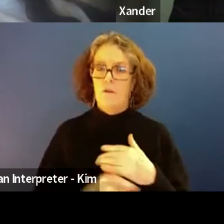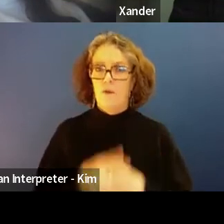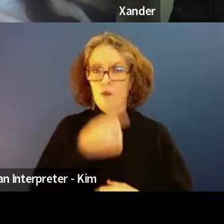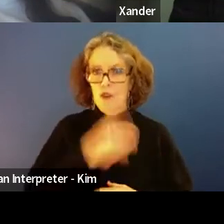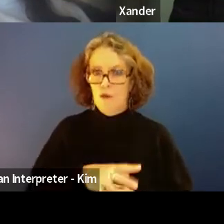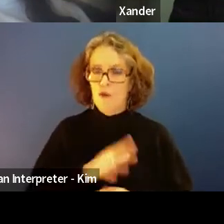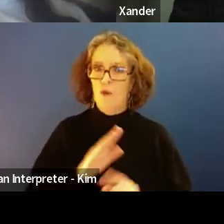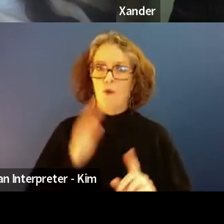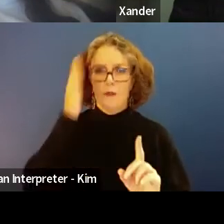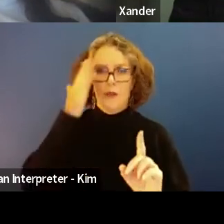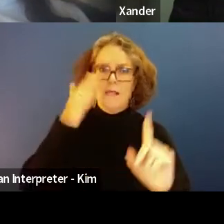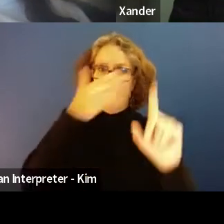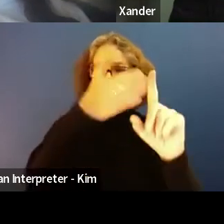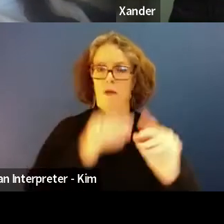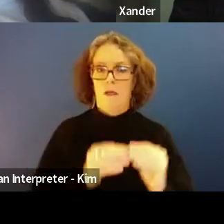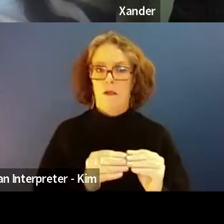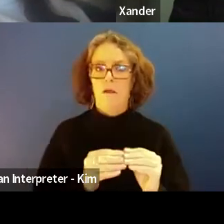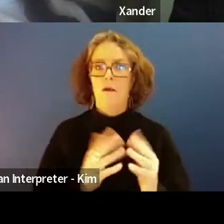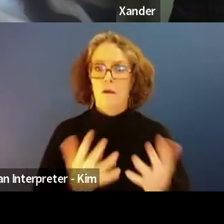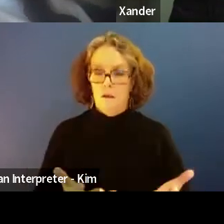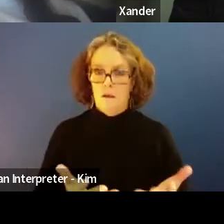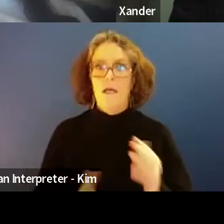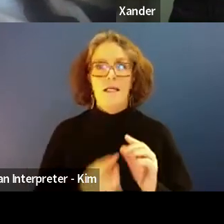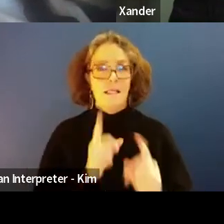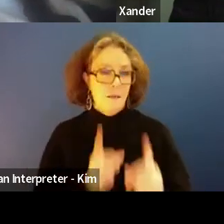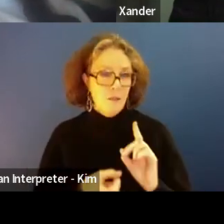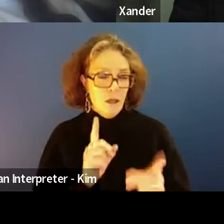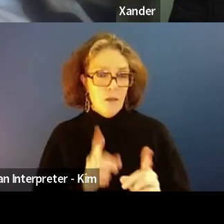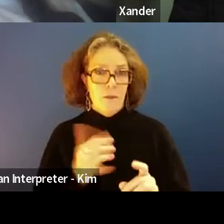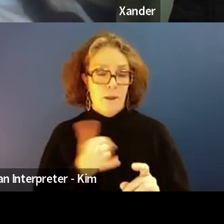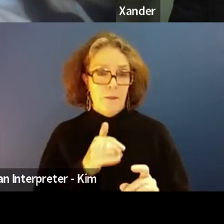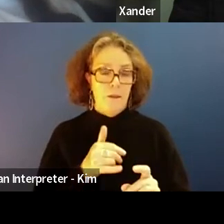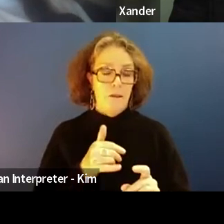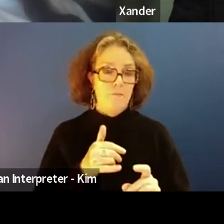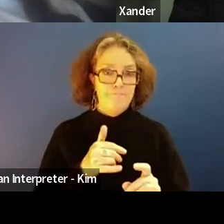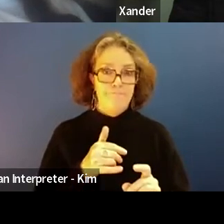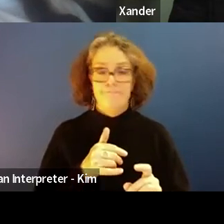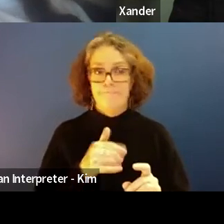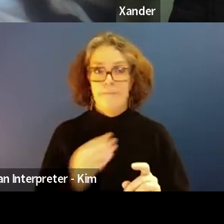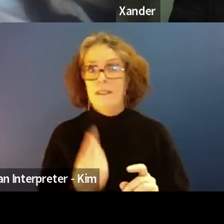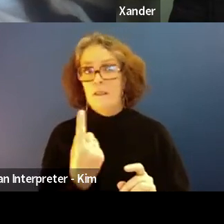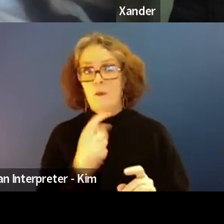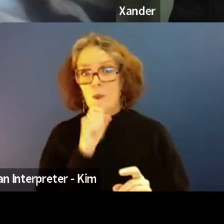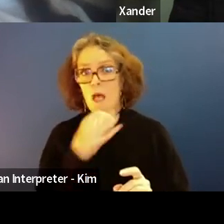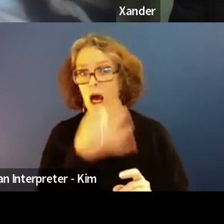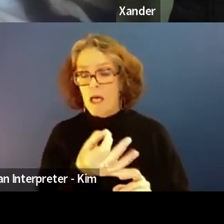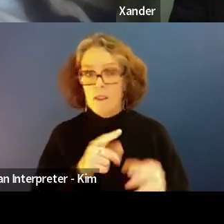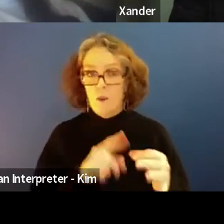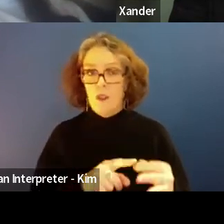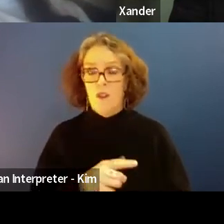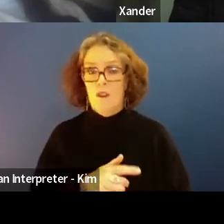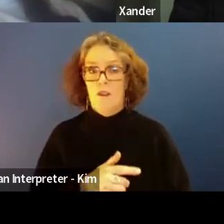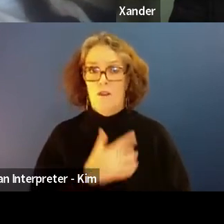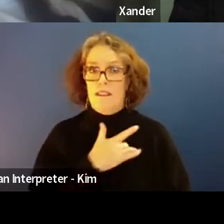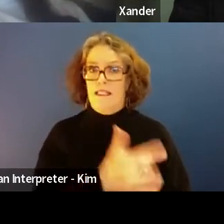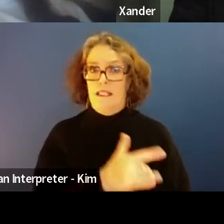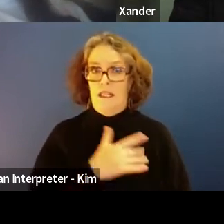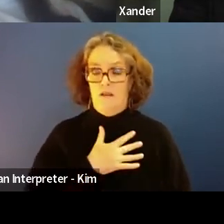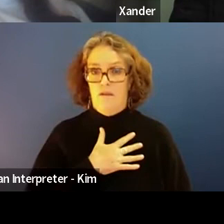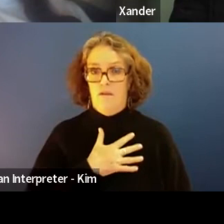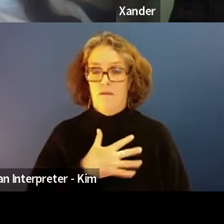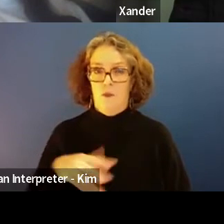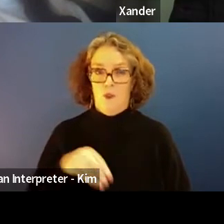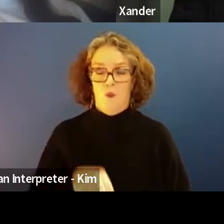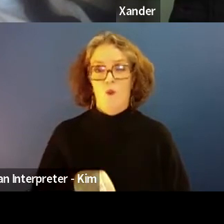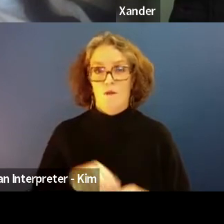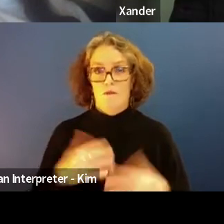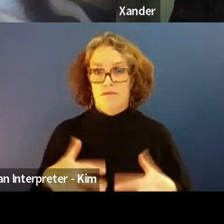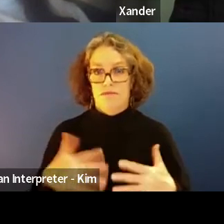Sometimes, in talking about our experiences, we might get a question will cover a topic that is sensitive or includes tough stuff to hit.